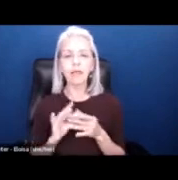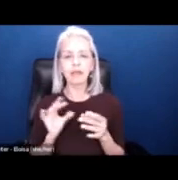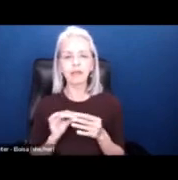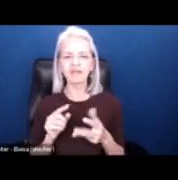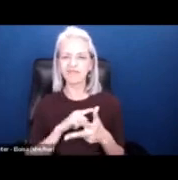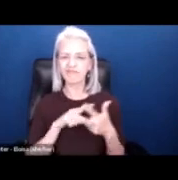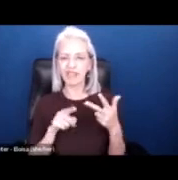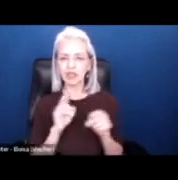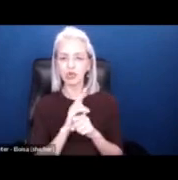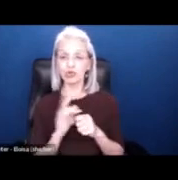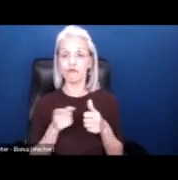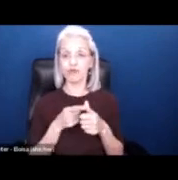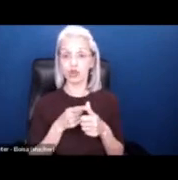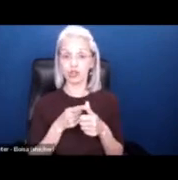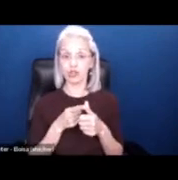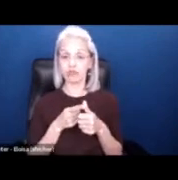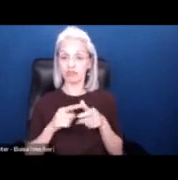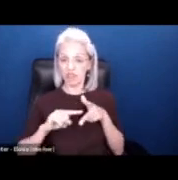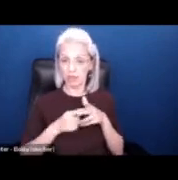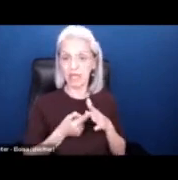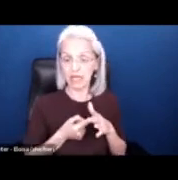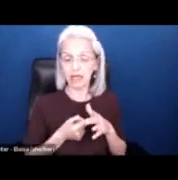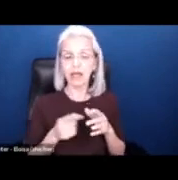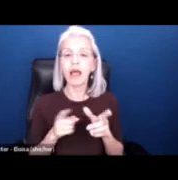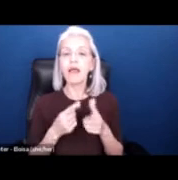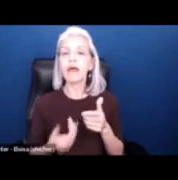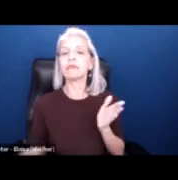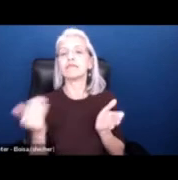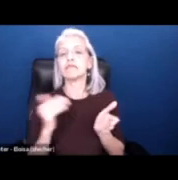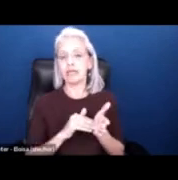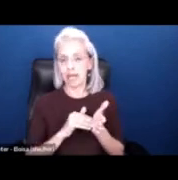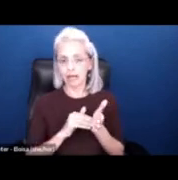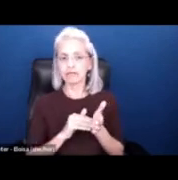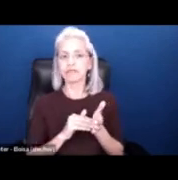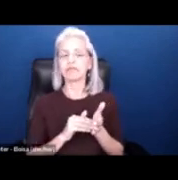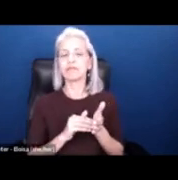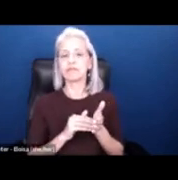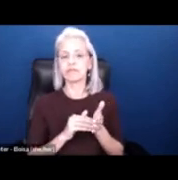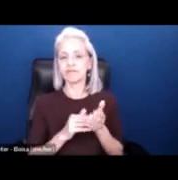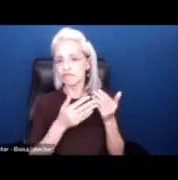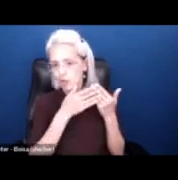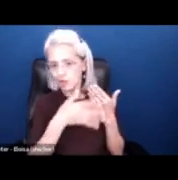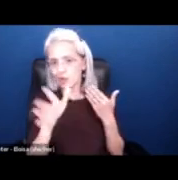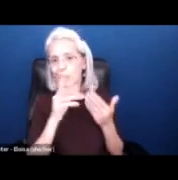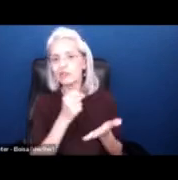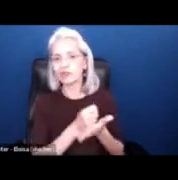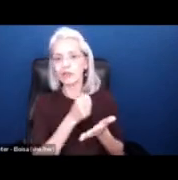beginning, but also may be re, you know, reapplied throughout the course of treatment to